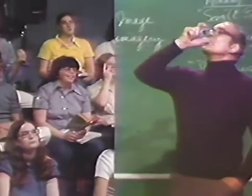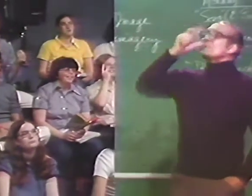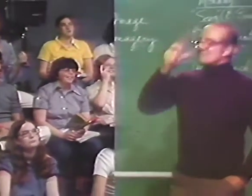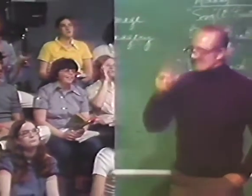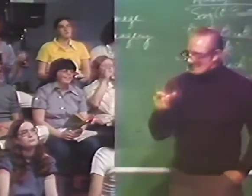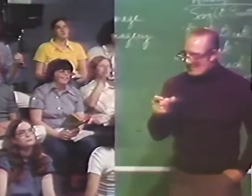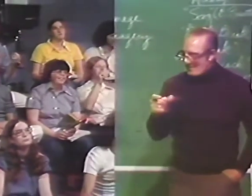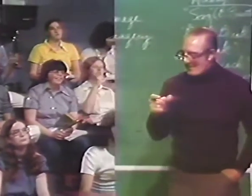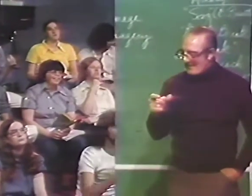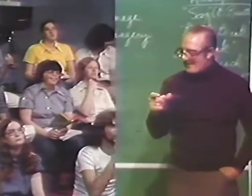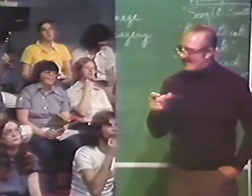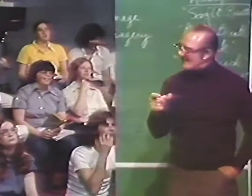[SLURPS]